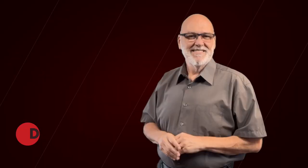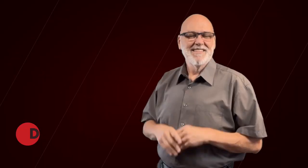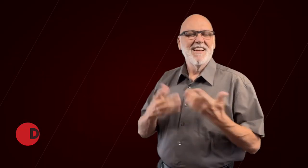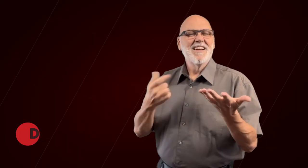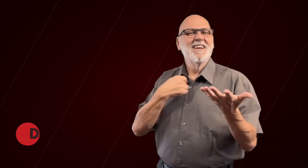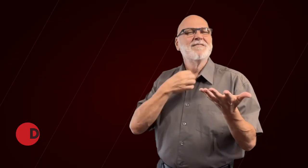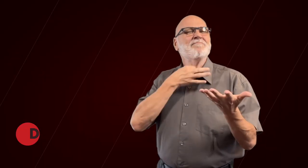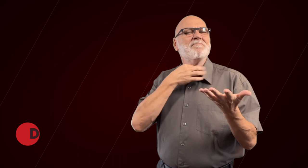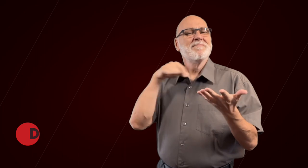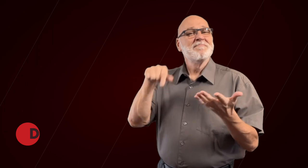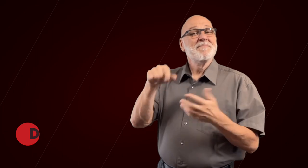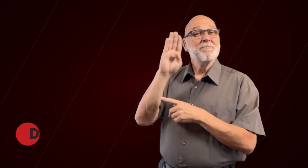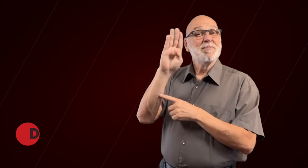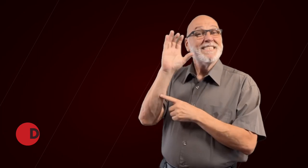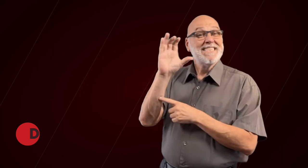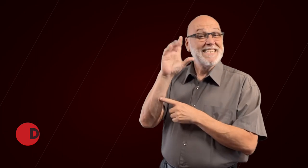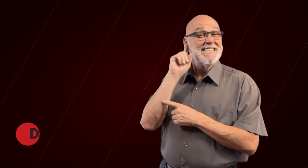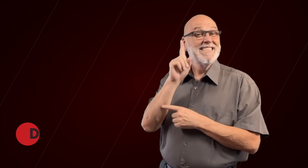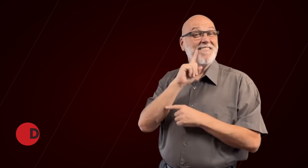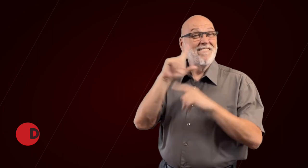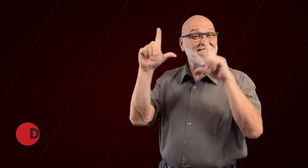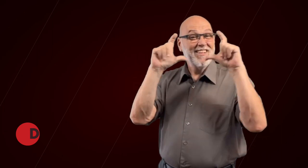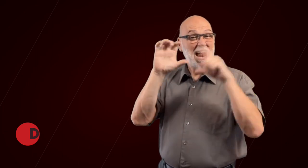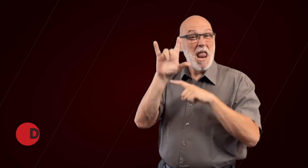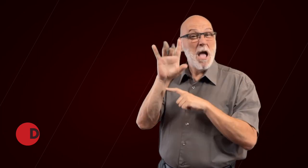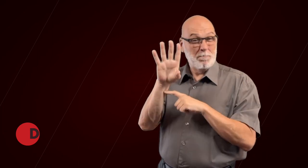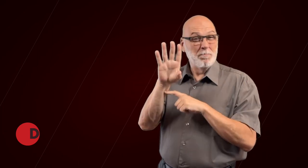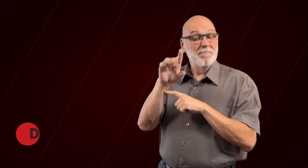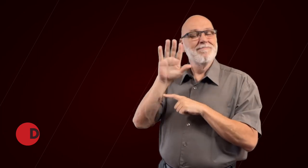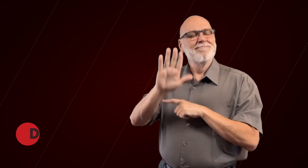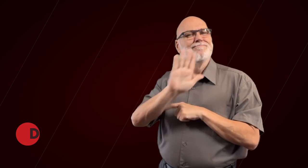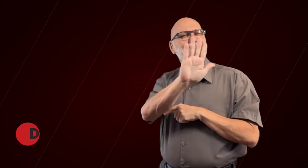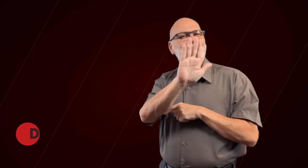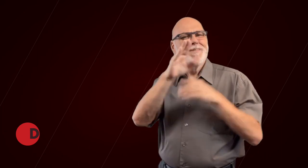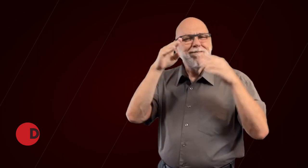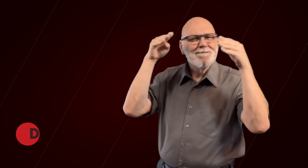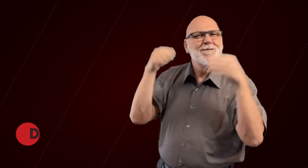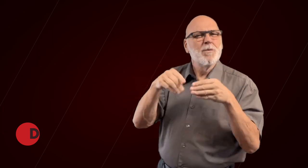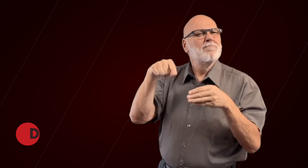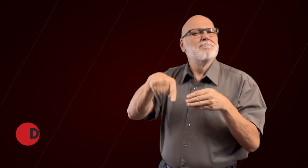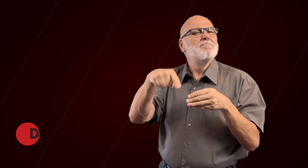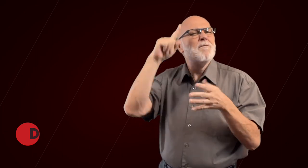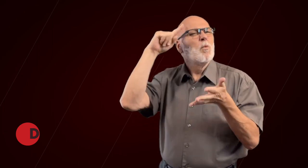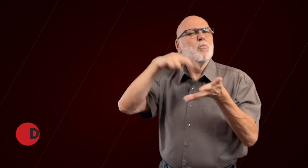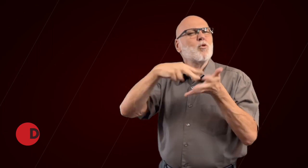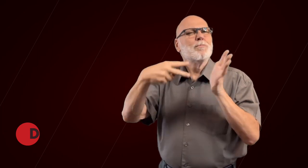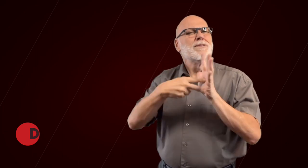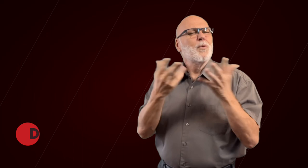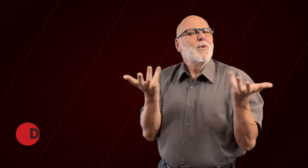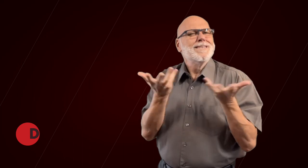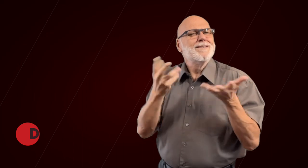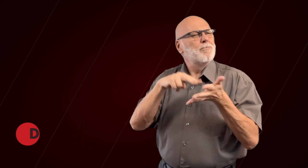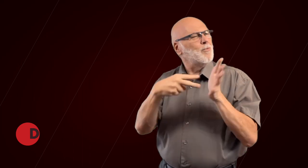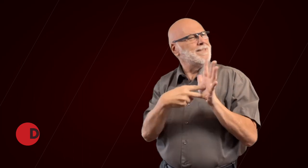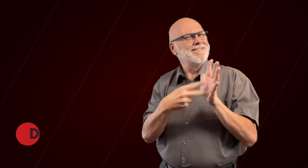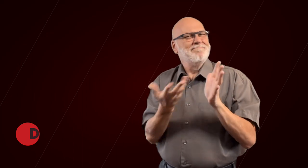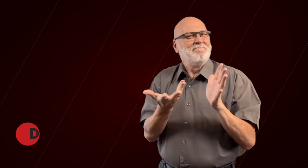[ANSELMO]: What is the purpose of BC Deaf Photo Club and your focus?